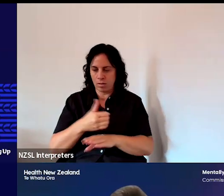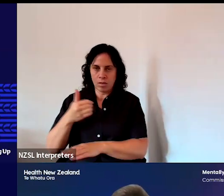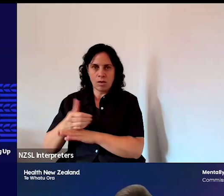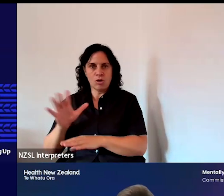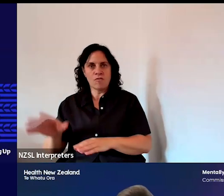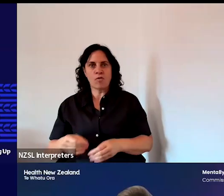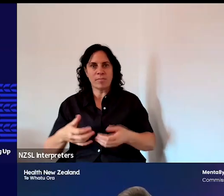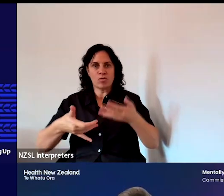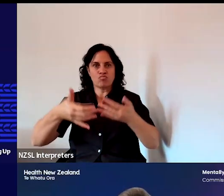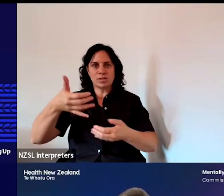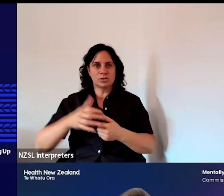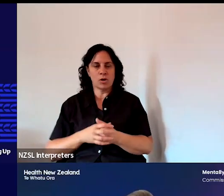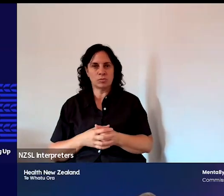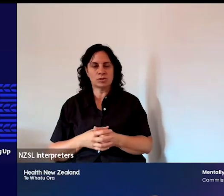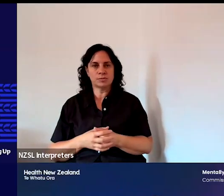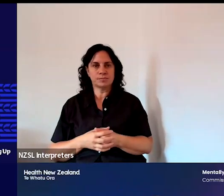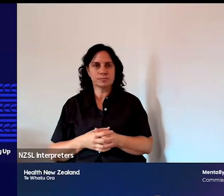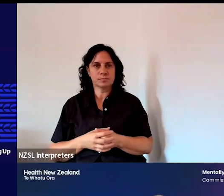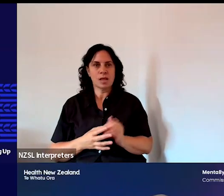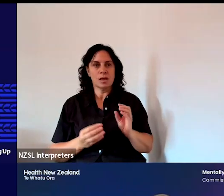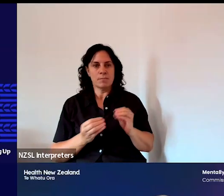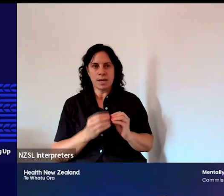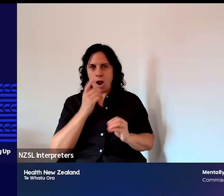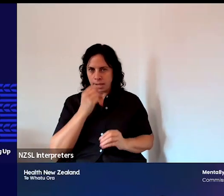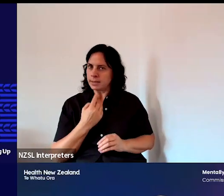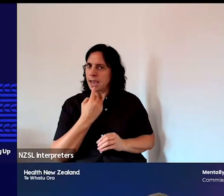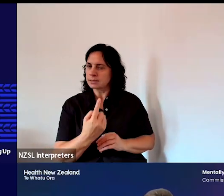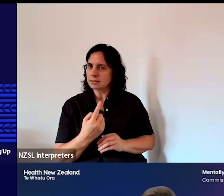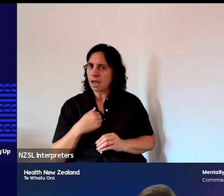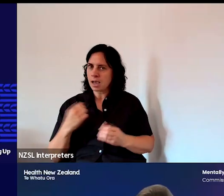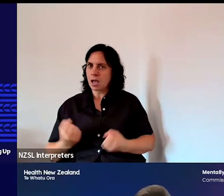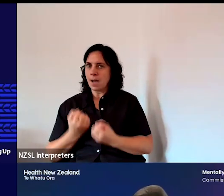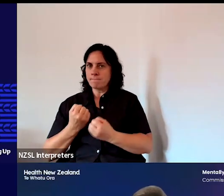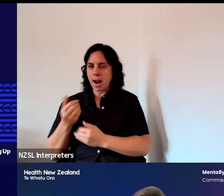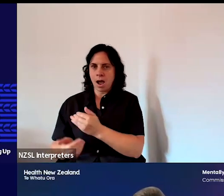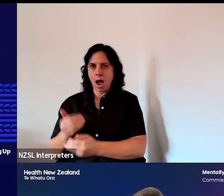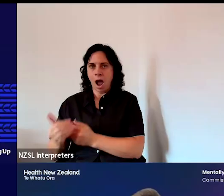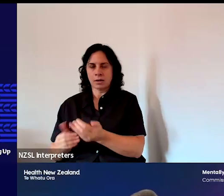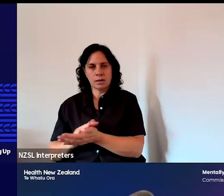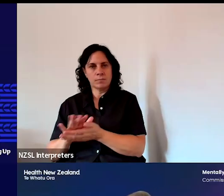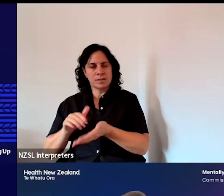Where I can say that, some of what we're doing in Mana Ake is about, helping young people have positive friendships.